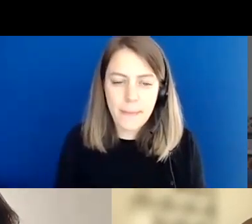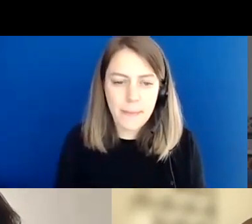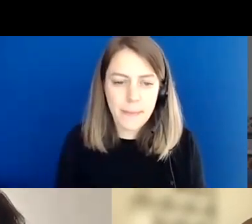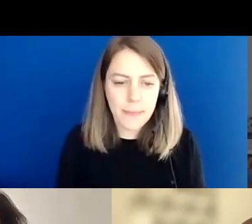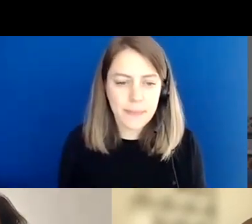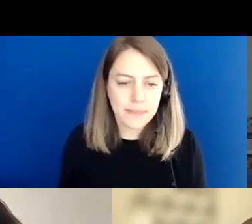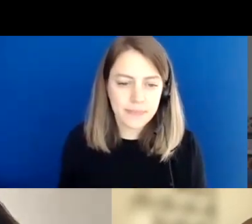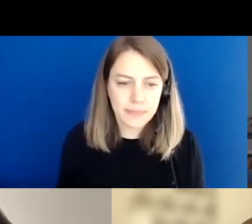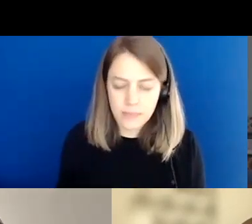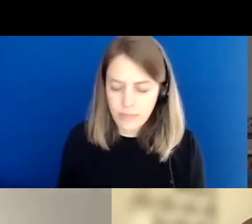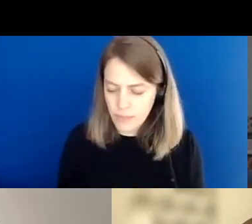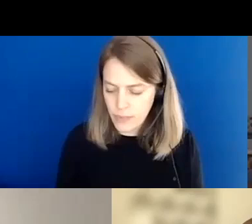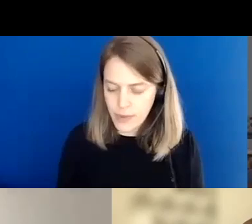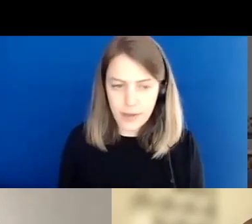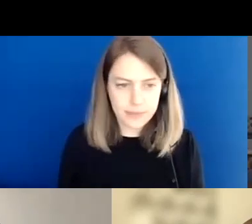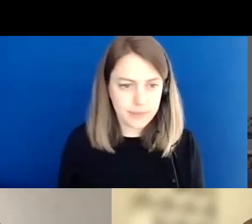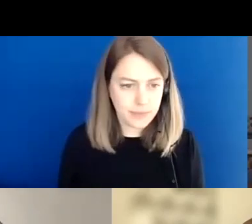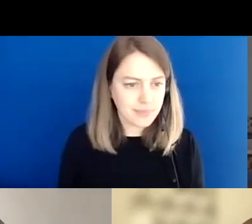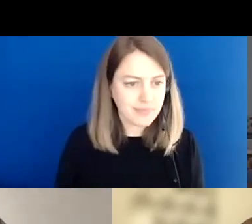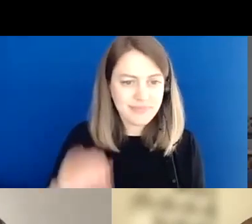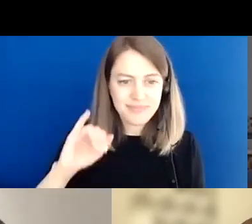I'll jump in. It's Nancy Weiss.